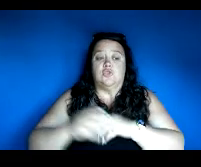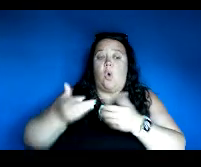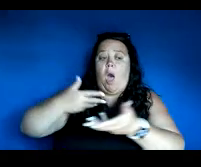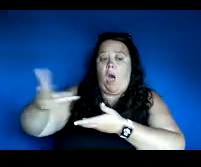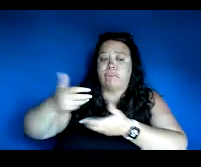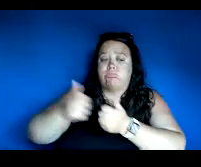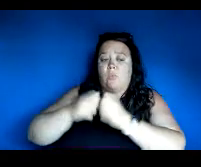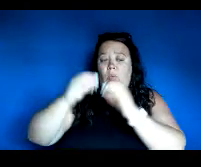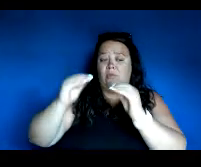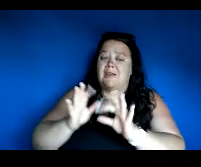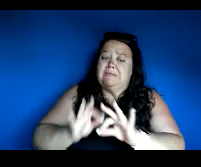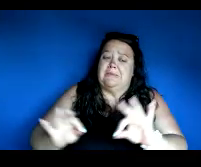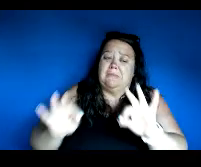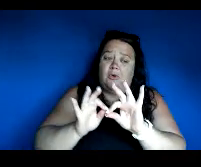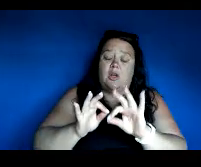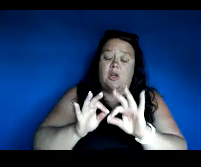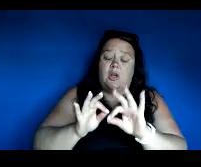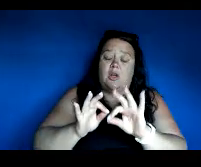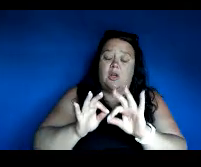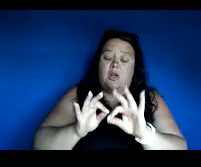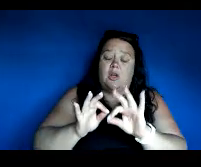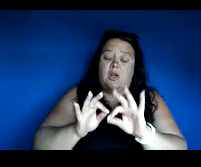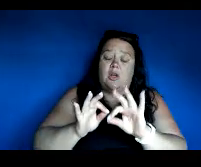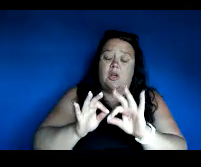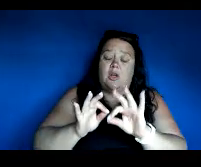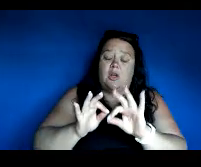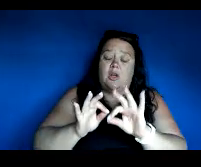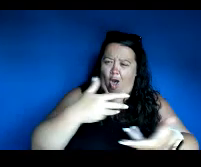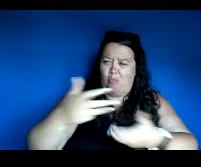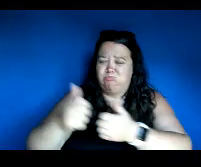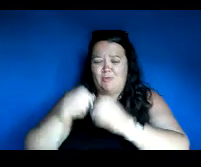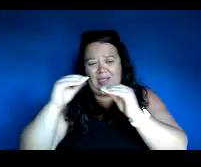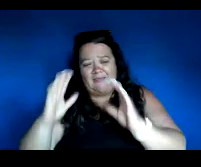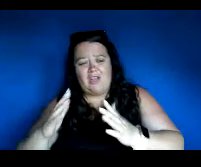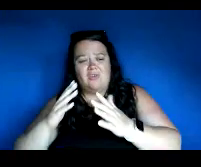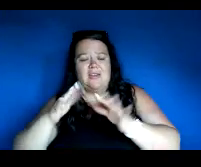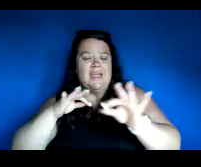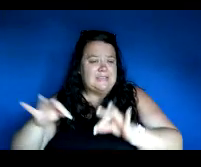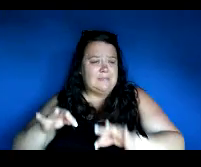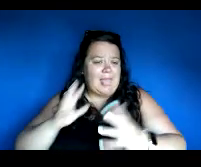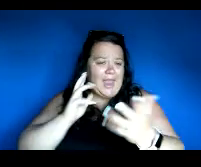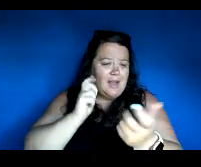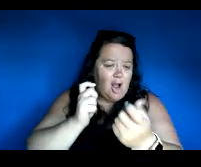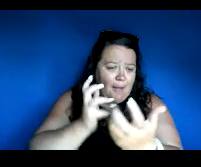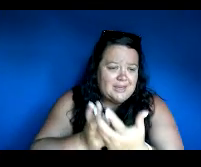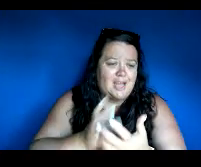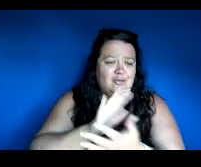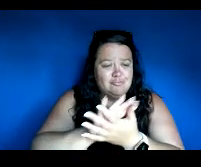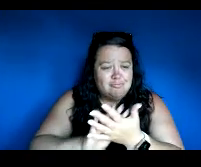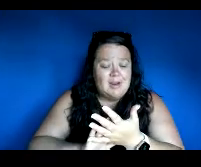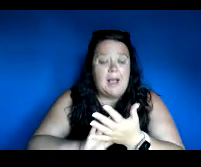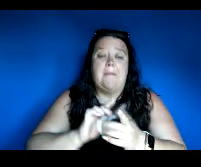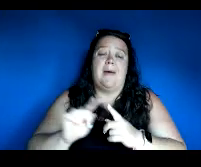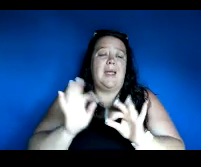We interact with faculty regularly to help them understand how accommodations might be applied in their class, but it's also really important for students